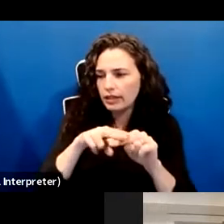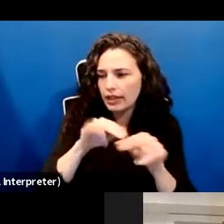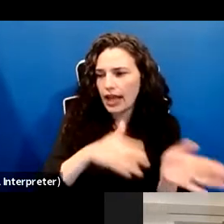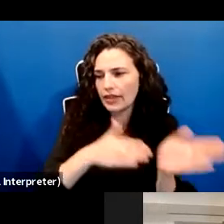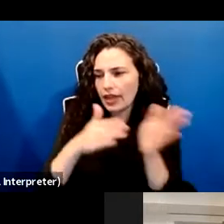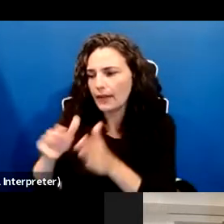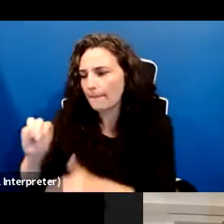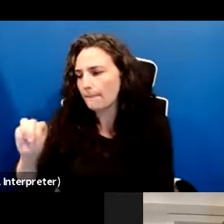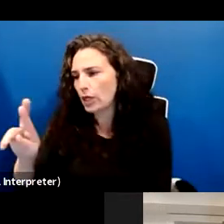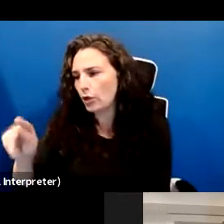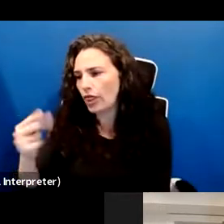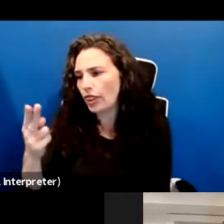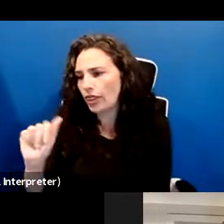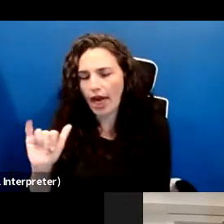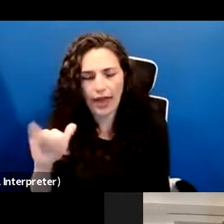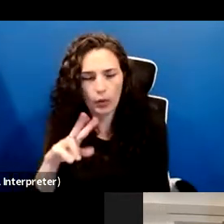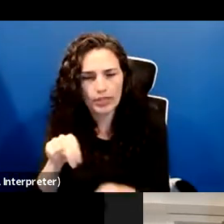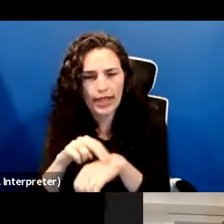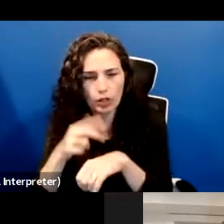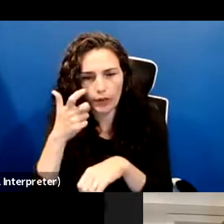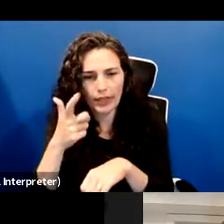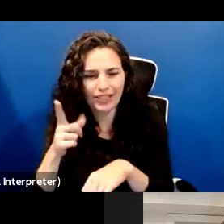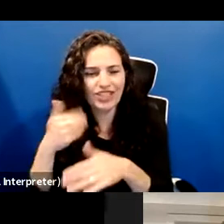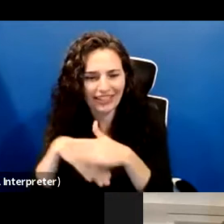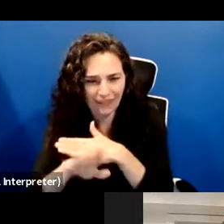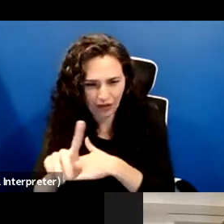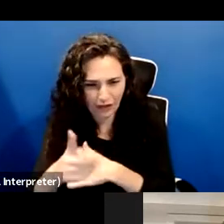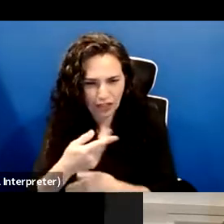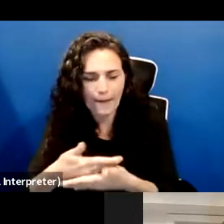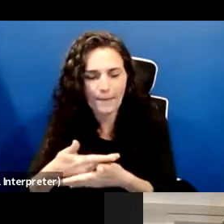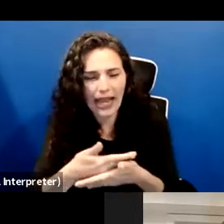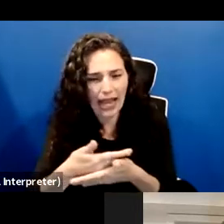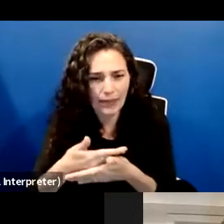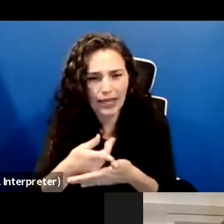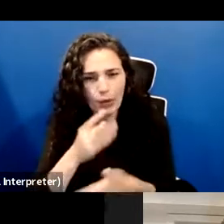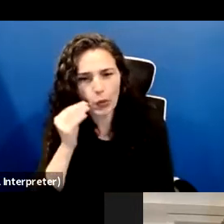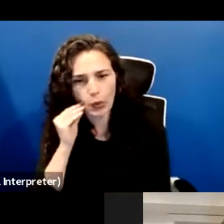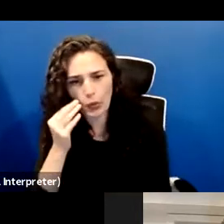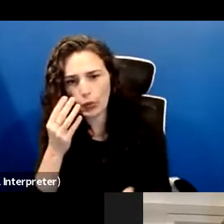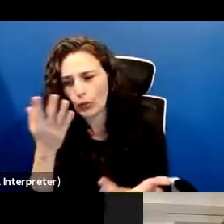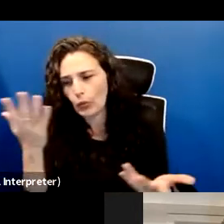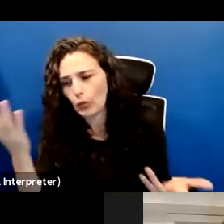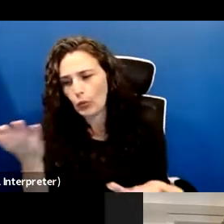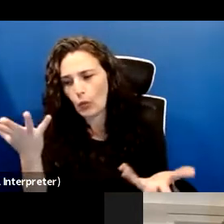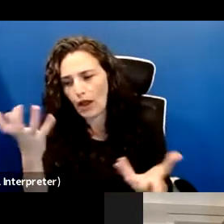she delivers her first baby and she was at home. We wanted that connection just to see and to see,